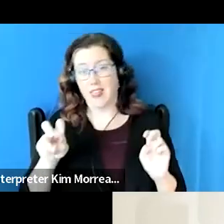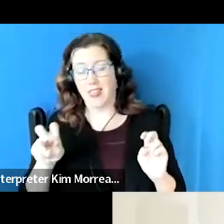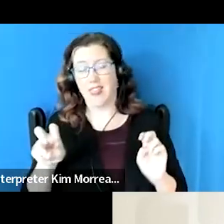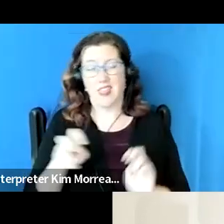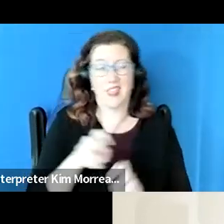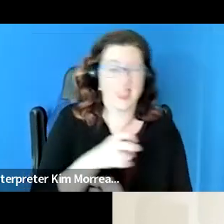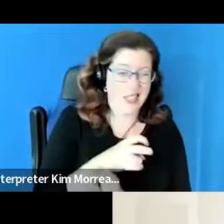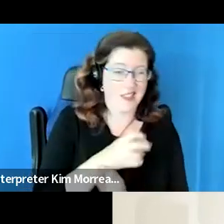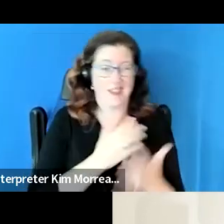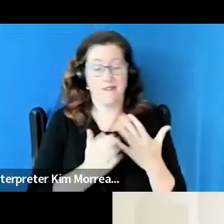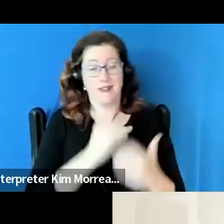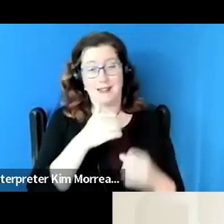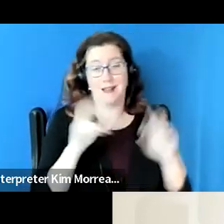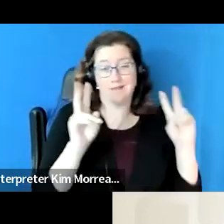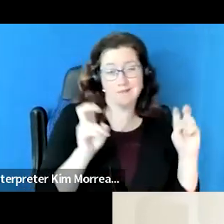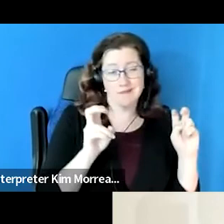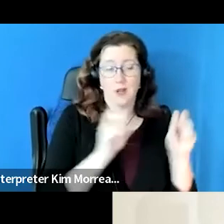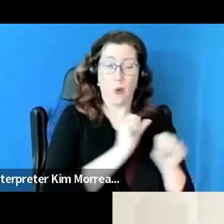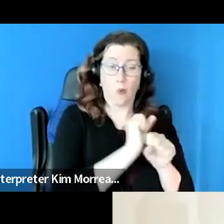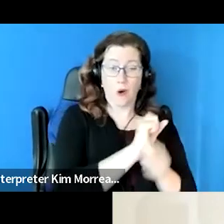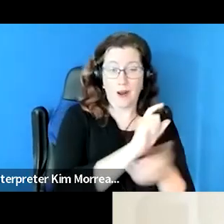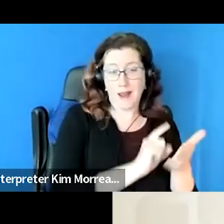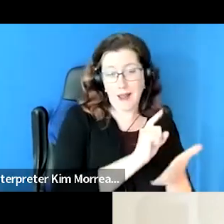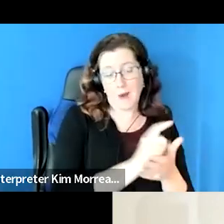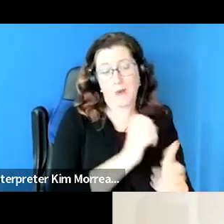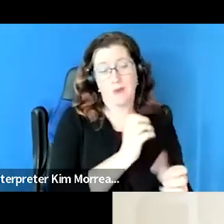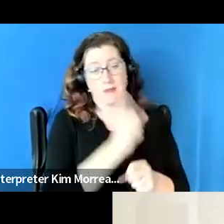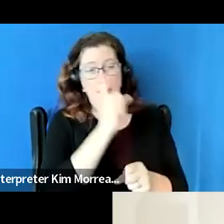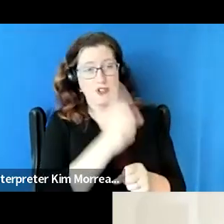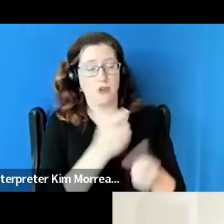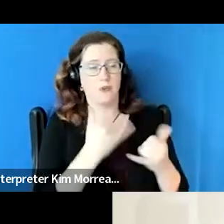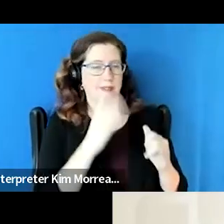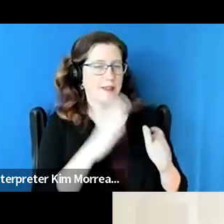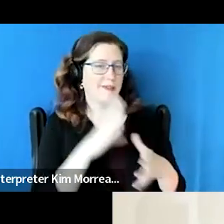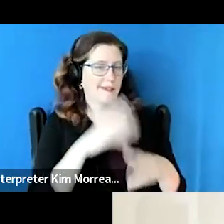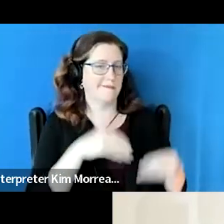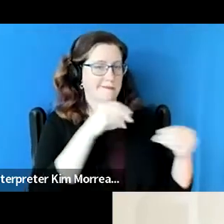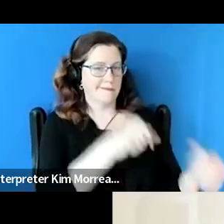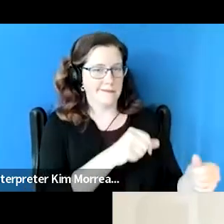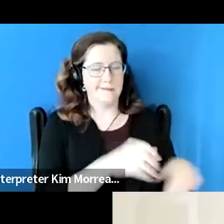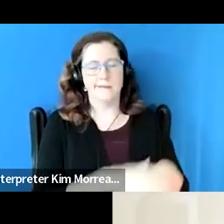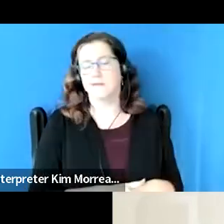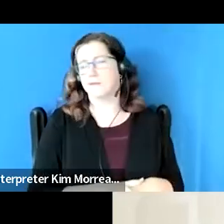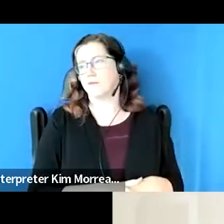technically work hours to make sure that we still have that poem or breathing